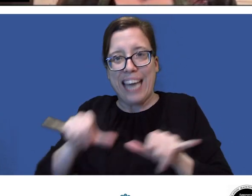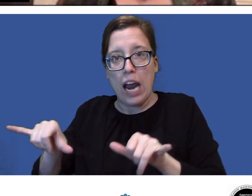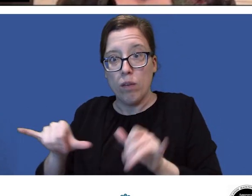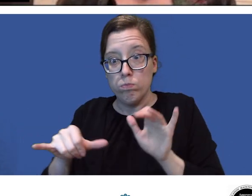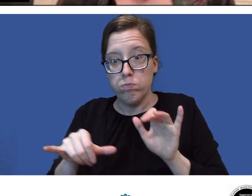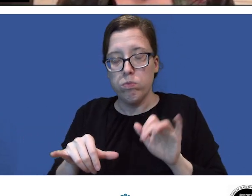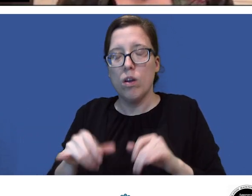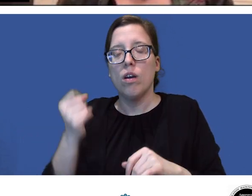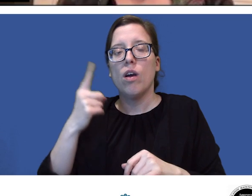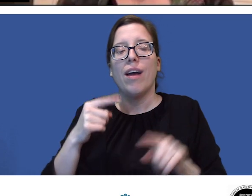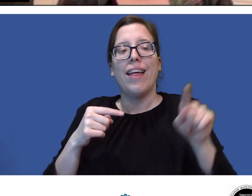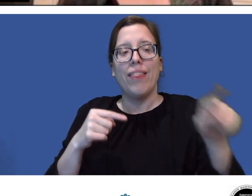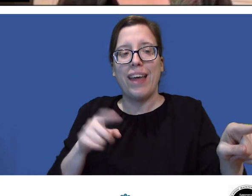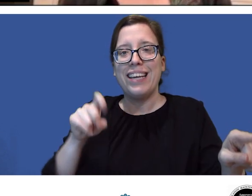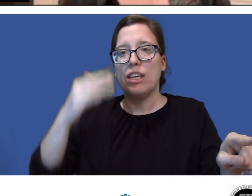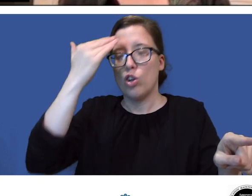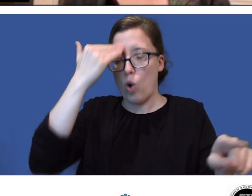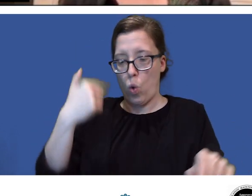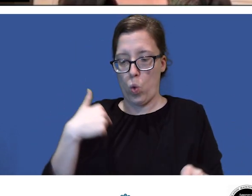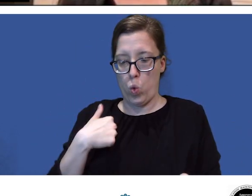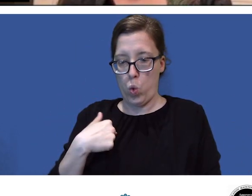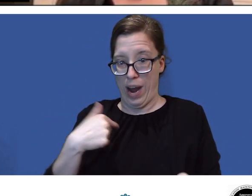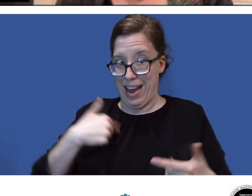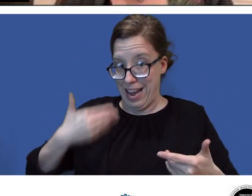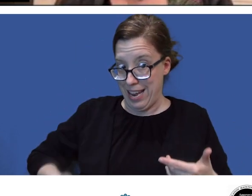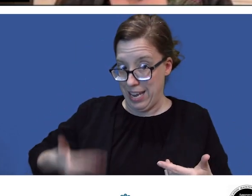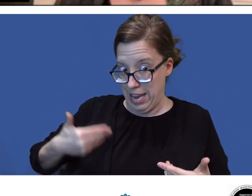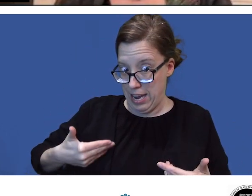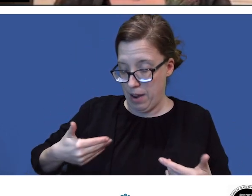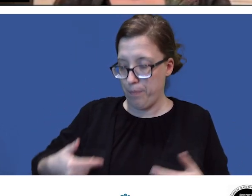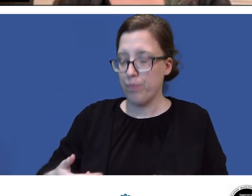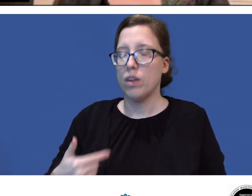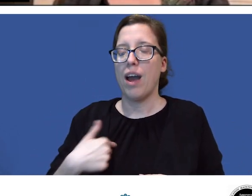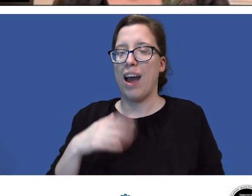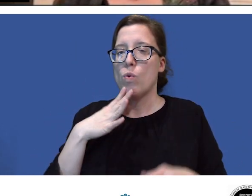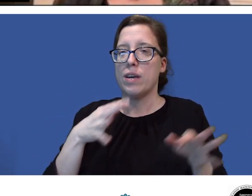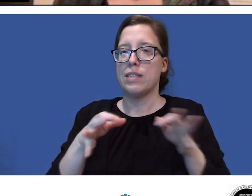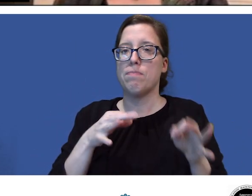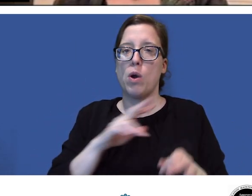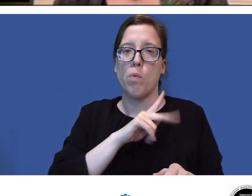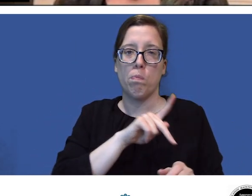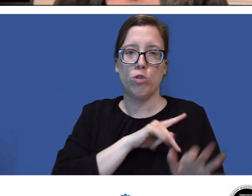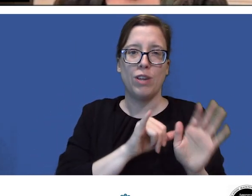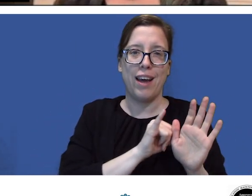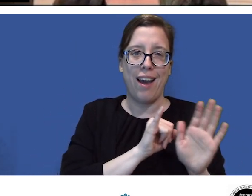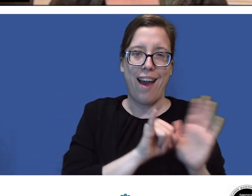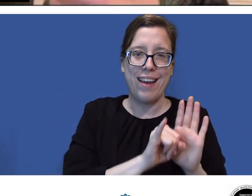do things uniquely. Kids need to know who you are. And we can do that through personal identifiers. I